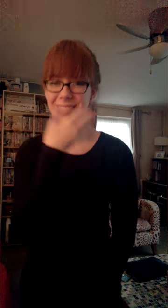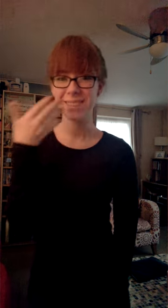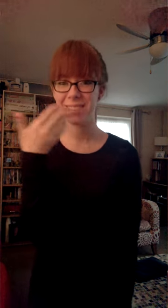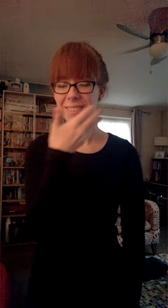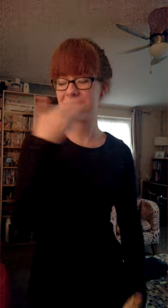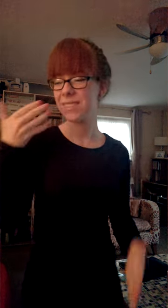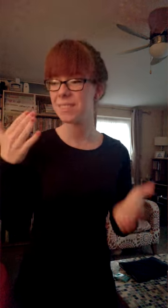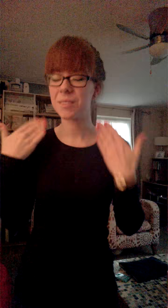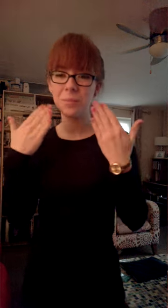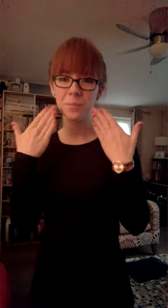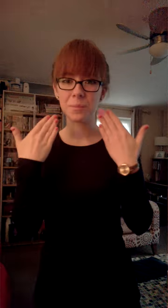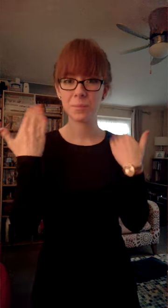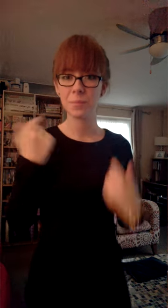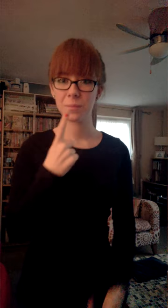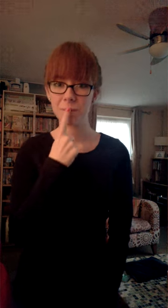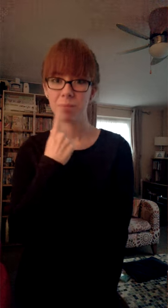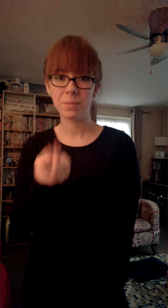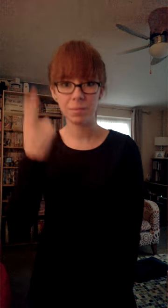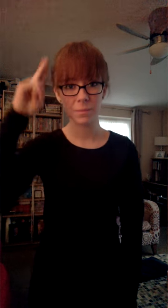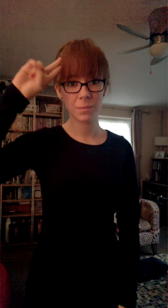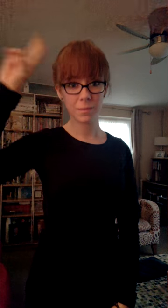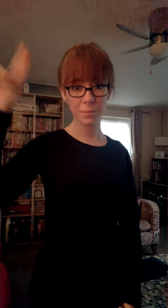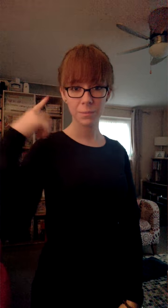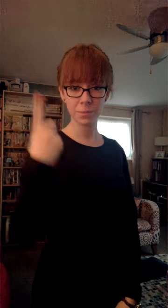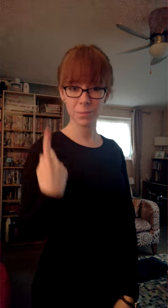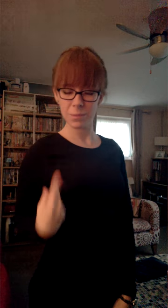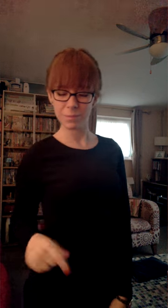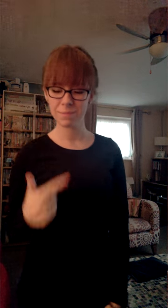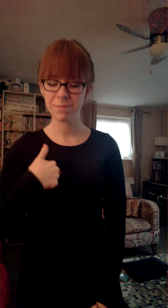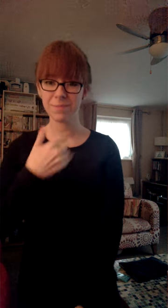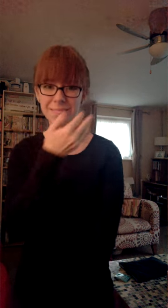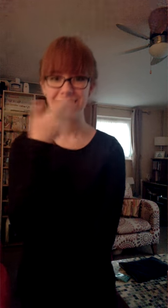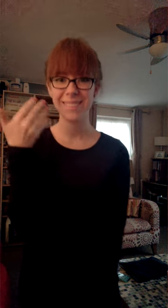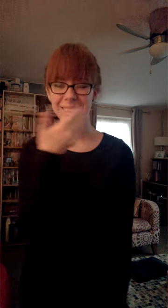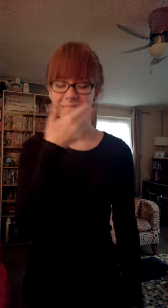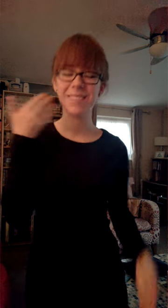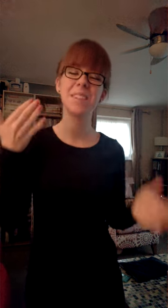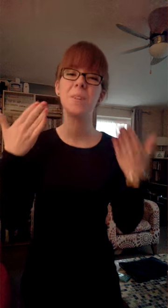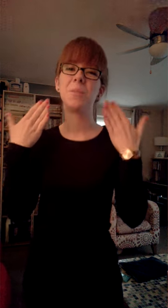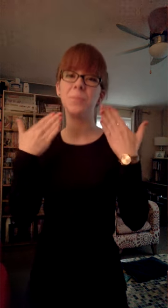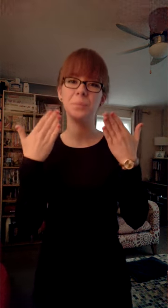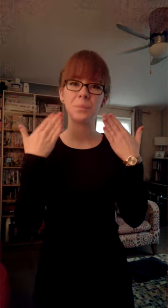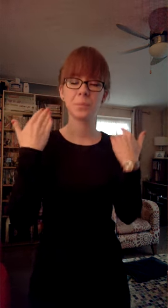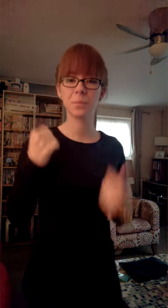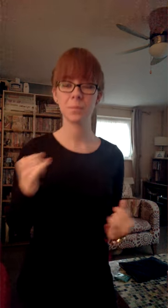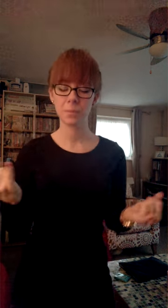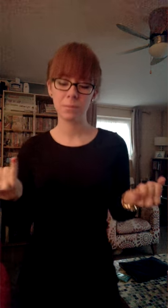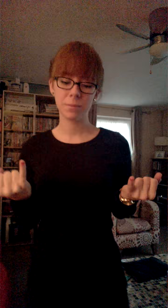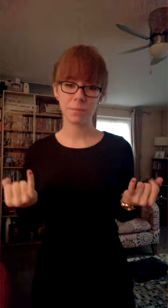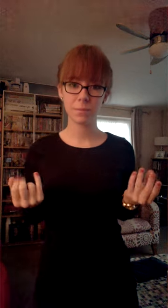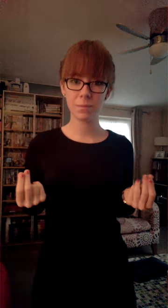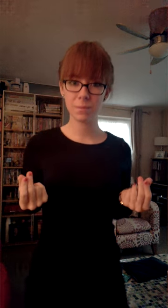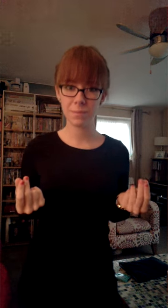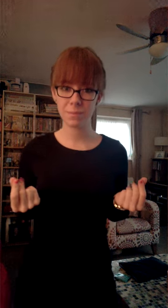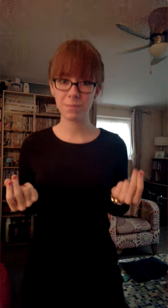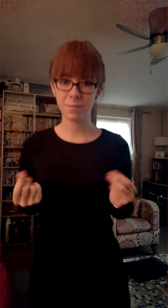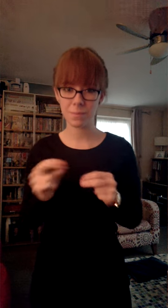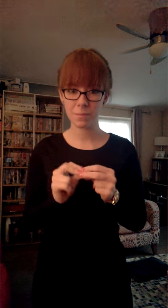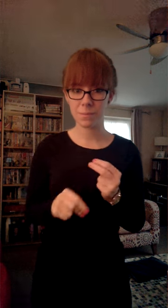I'm too hot (hot damn) Say my name you know who I am I'm too hot (hot damn) And my band 'bout that money